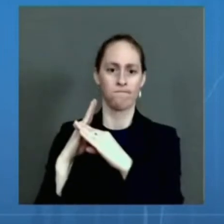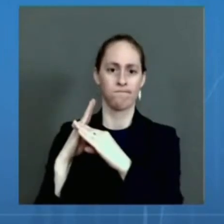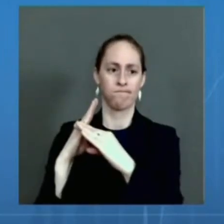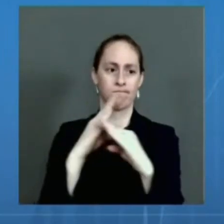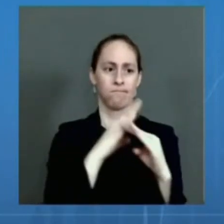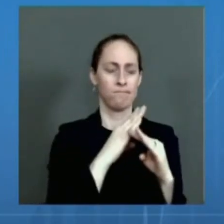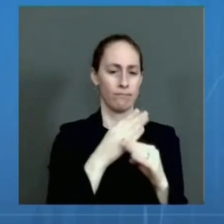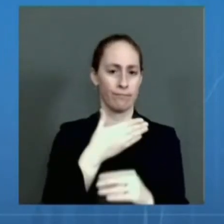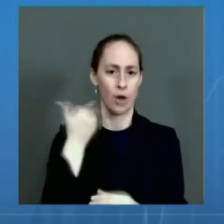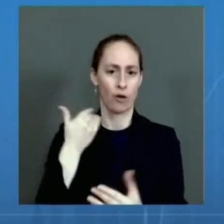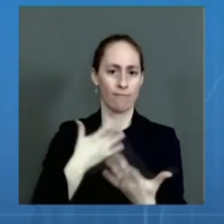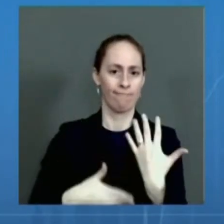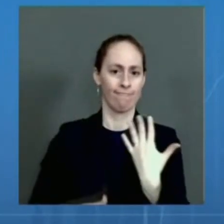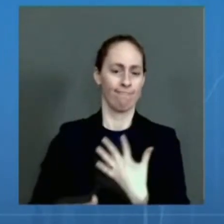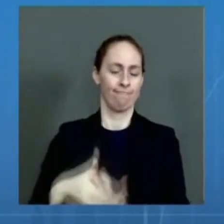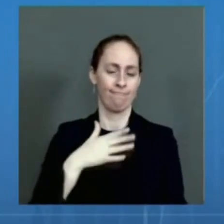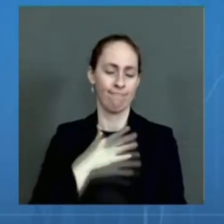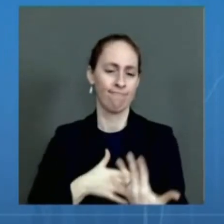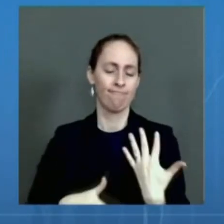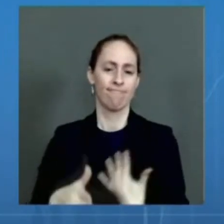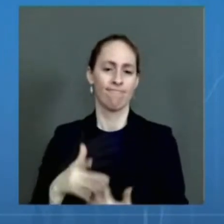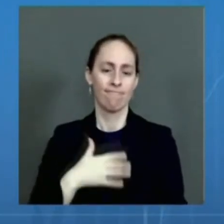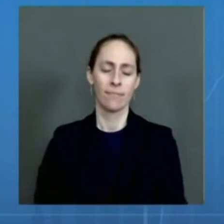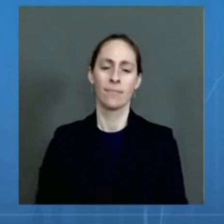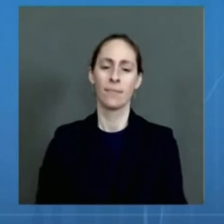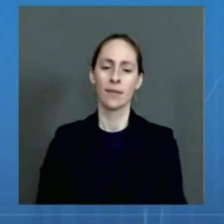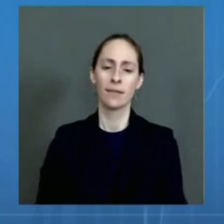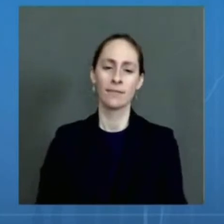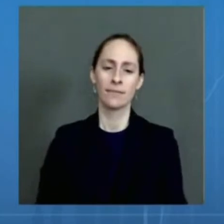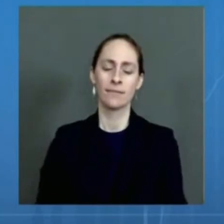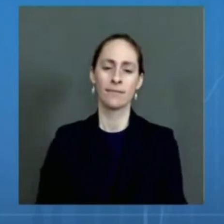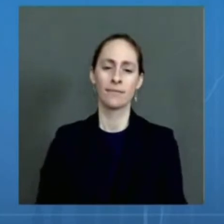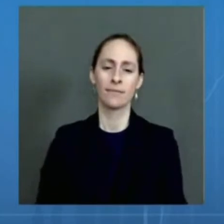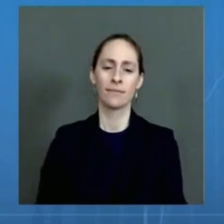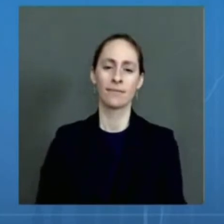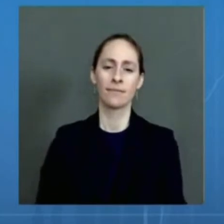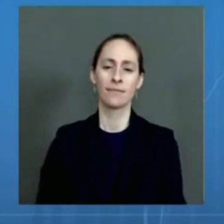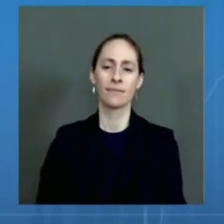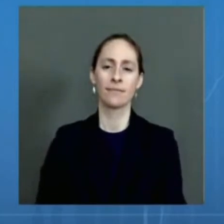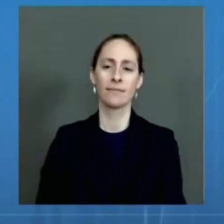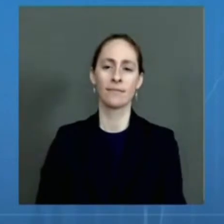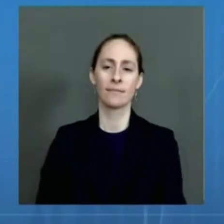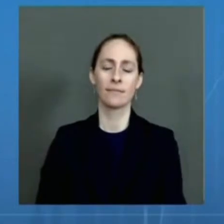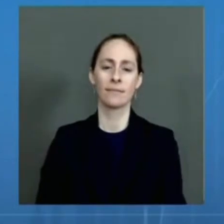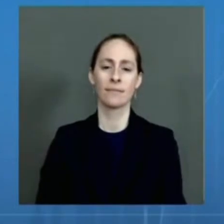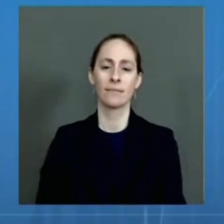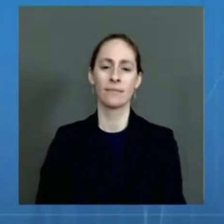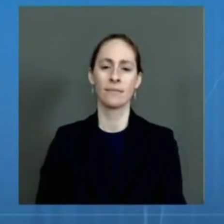LINE YOU SEE IT IS ABOUT 2002